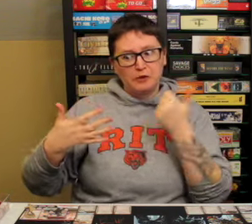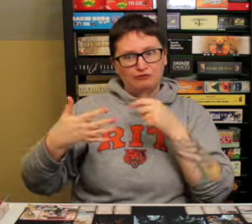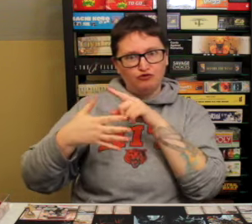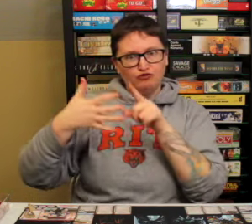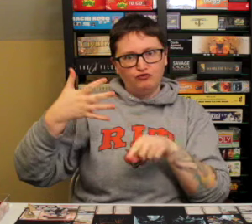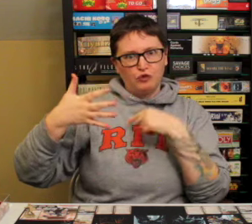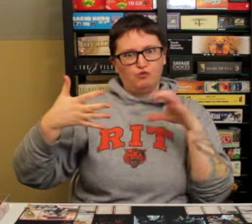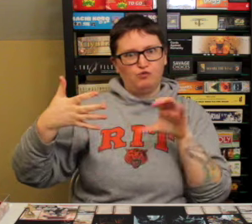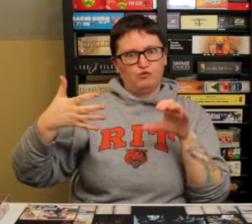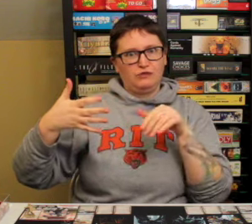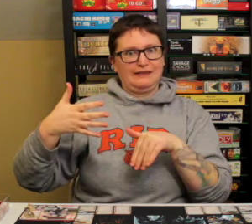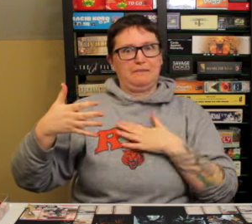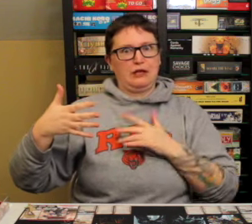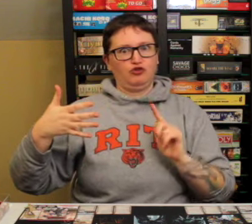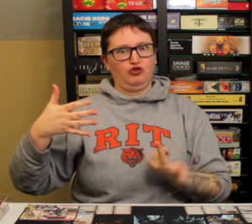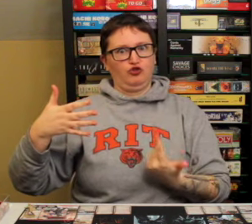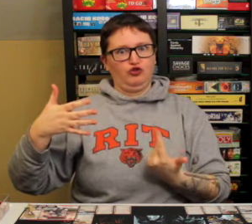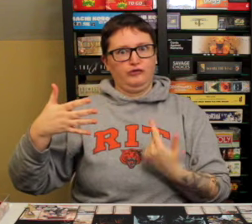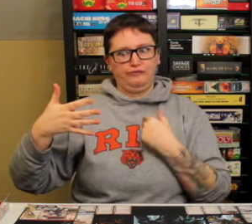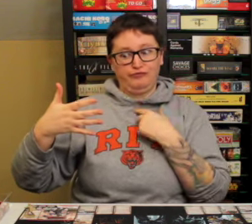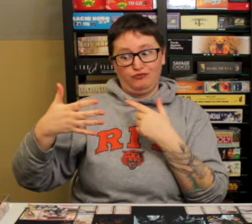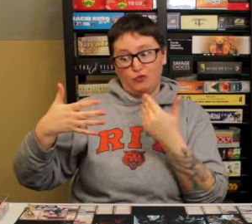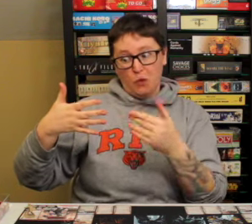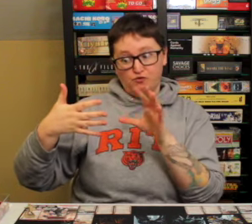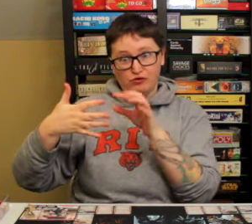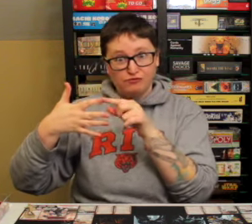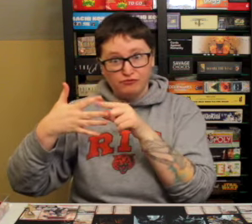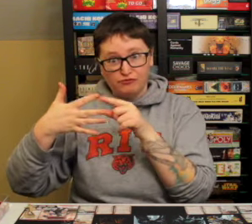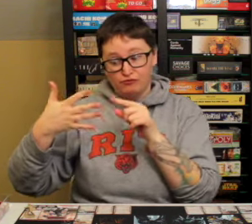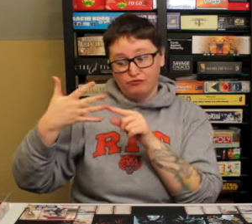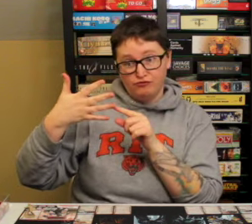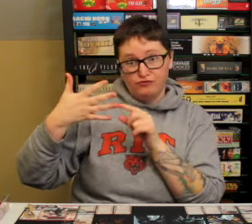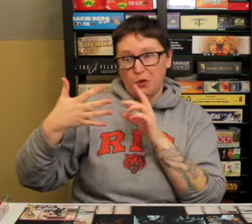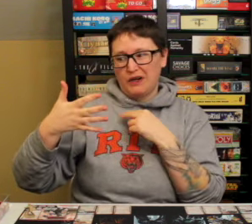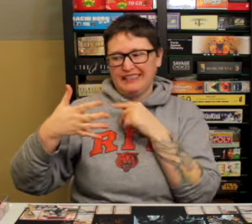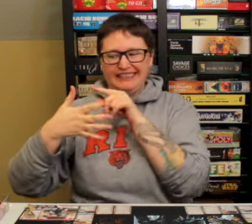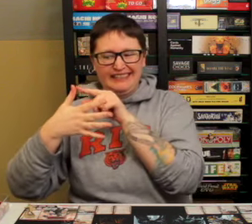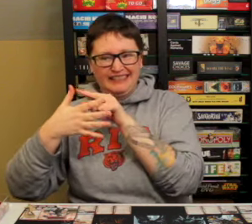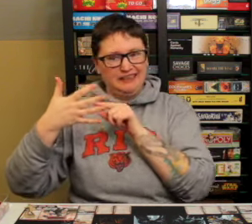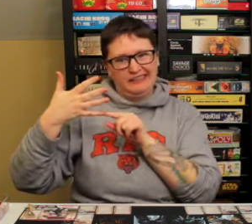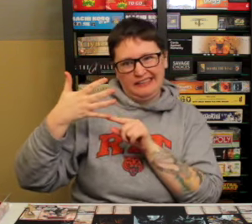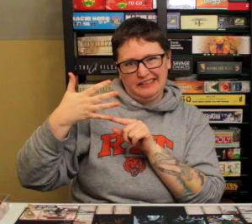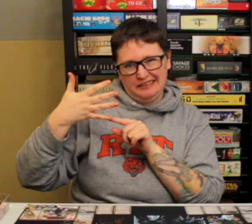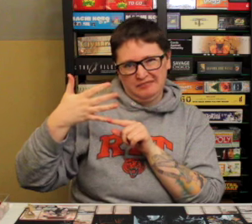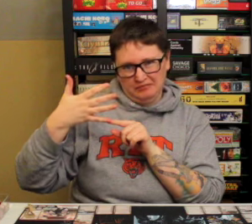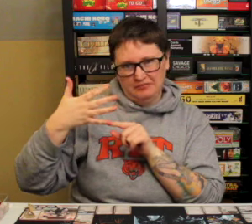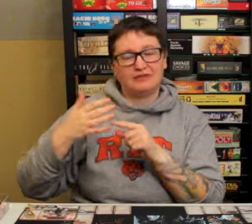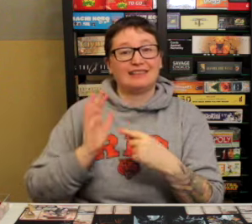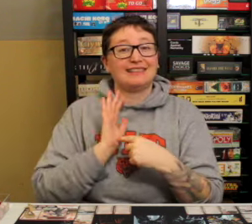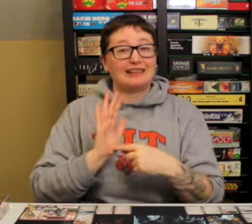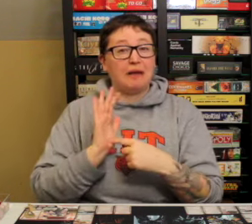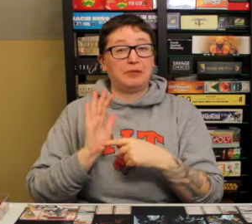I mean I have to think wisely which ones do I want to do during my turn? Do I want to pick this one or this one or maybe this or that?